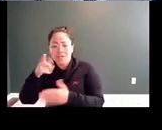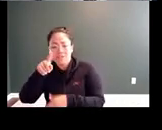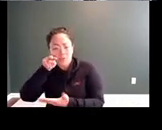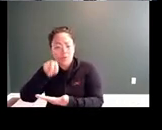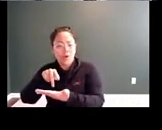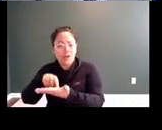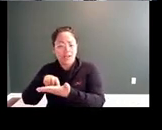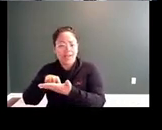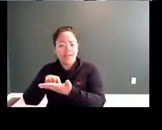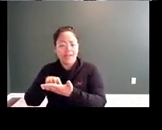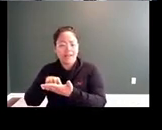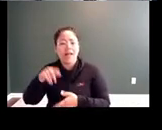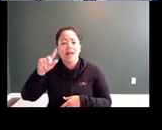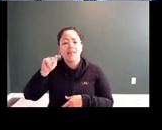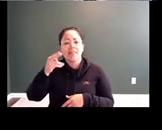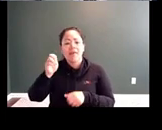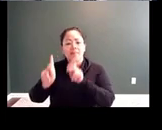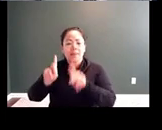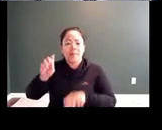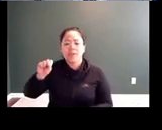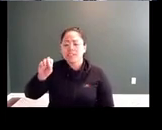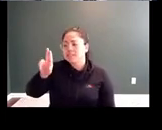if you are interested in doing more of this.